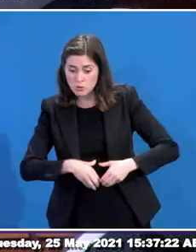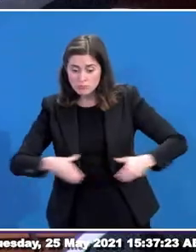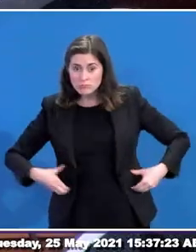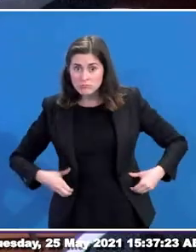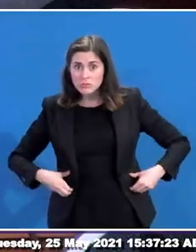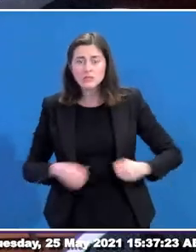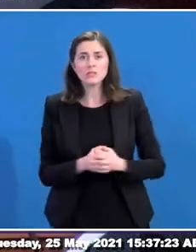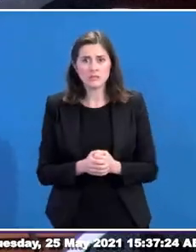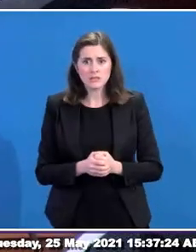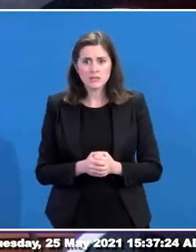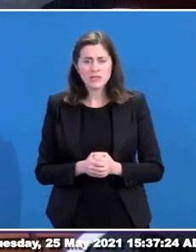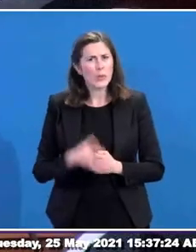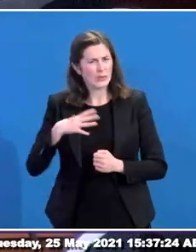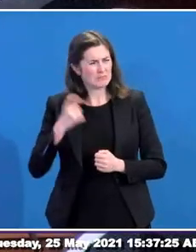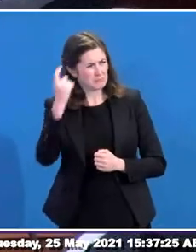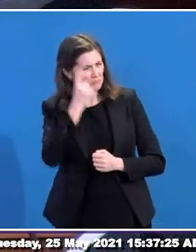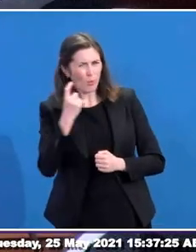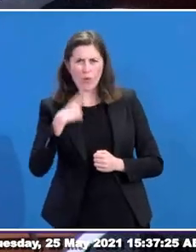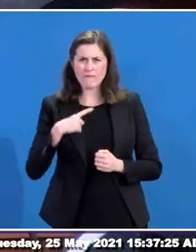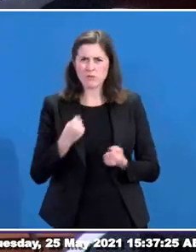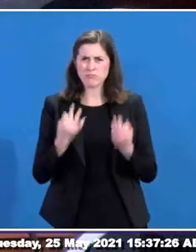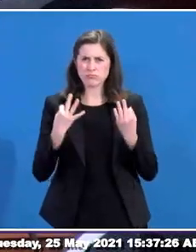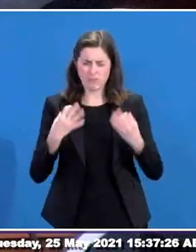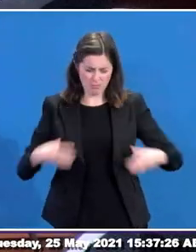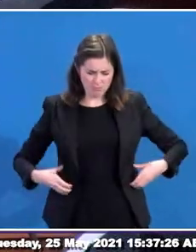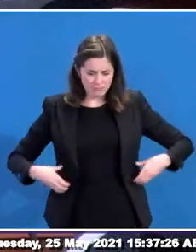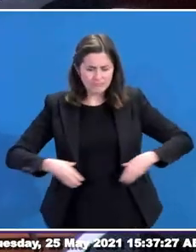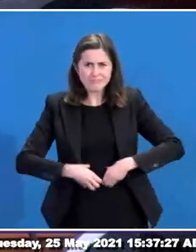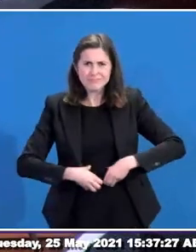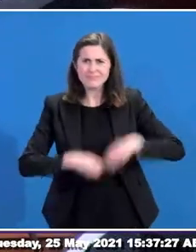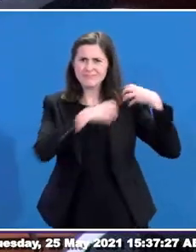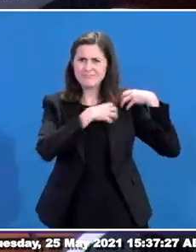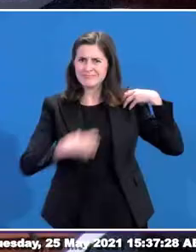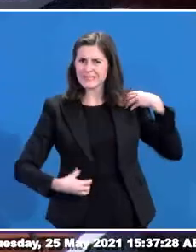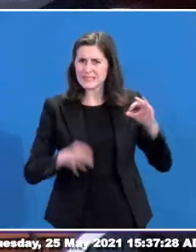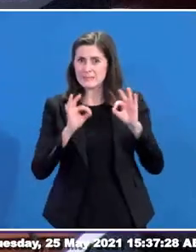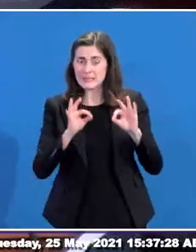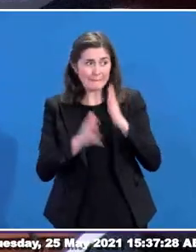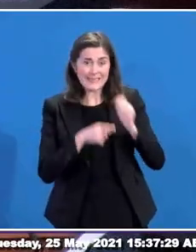guard for Melissa as this would mean she could not be legally transported